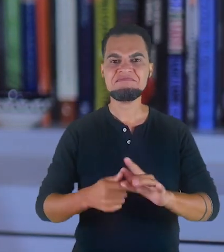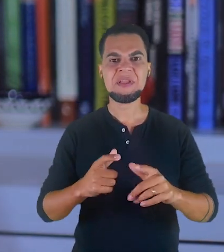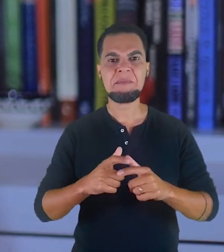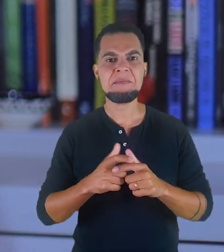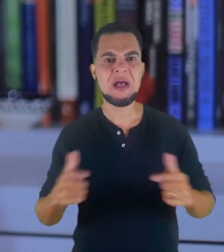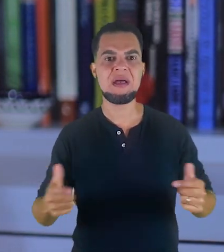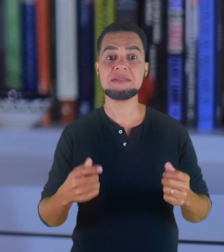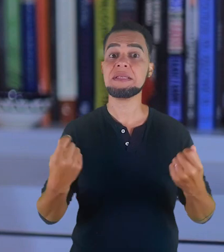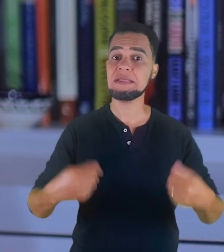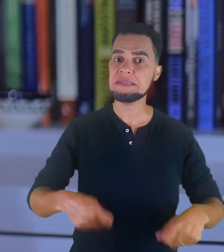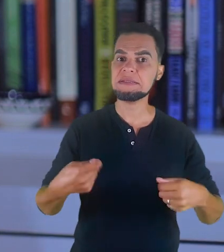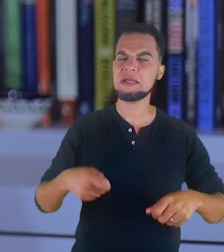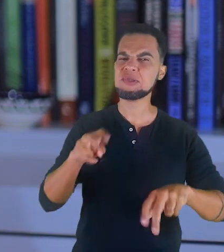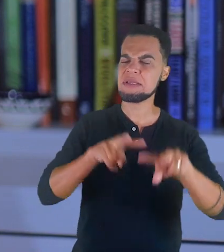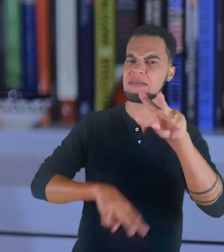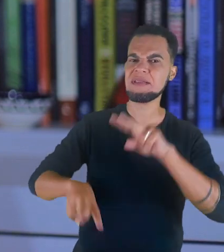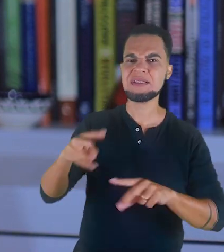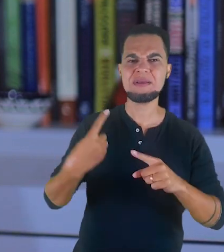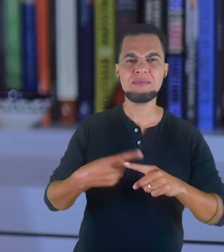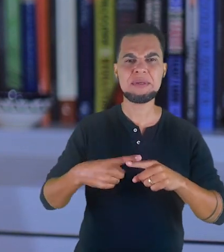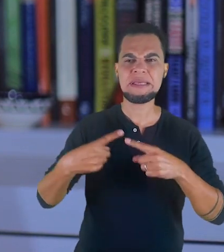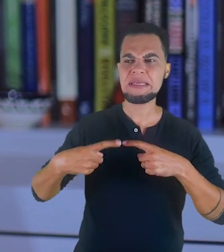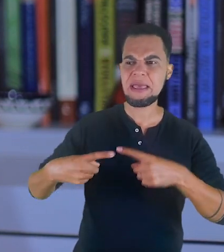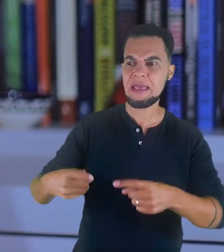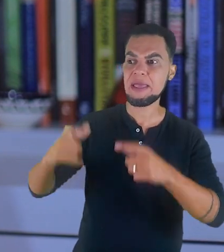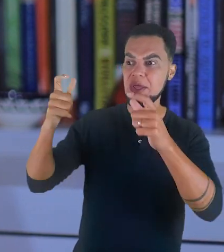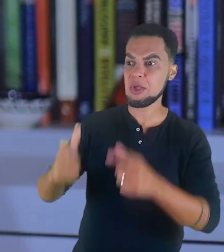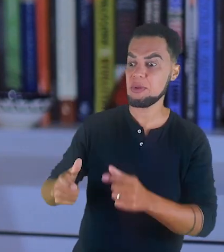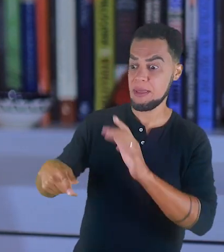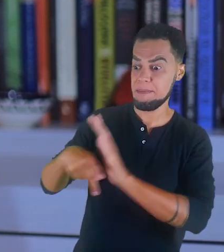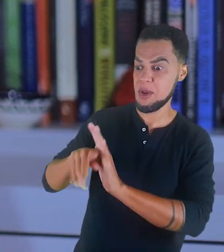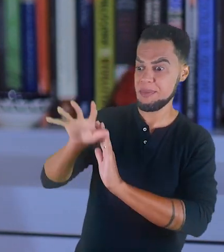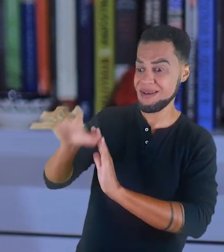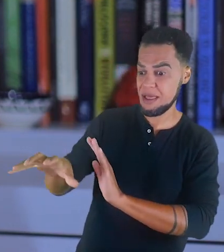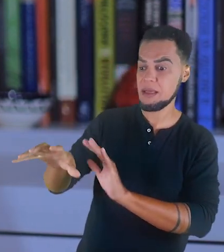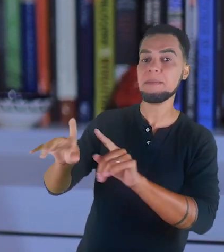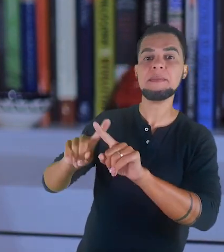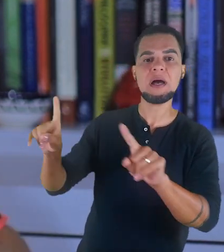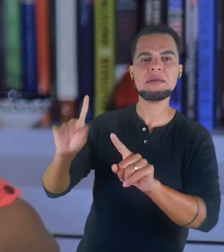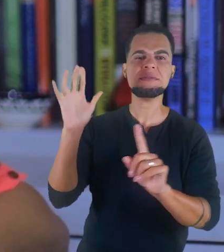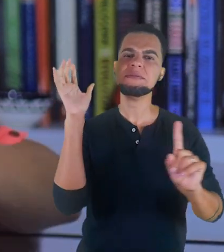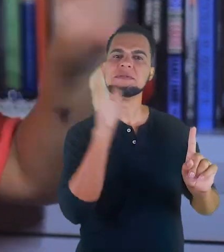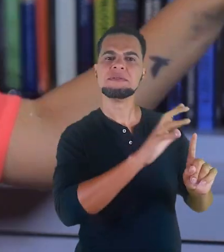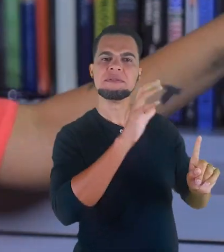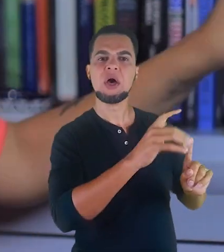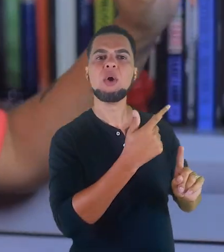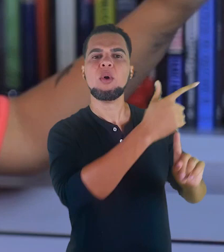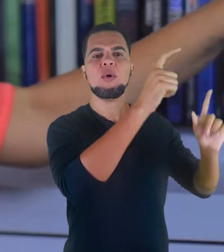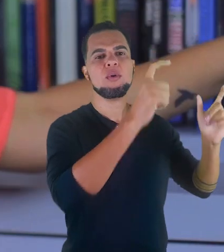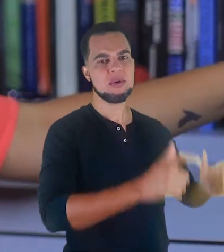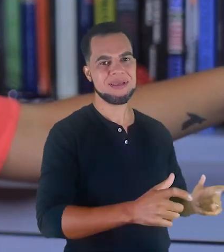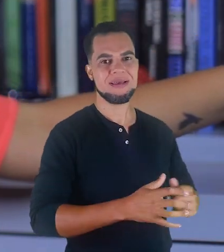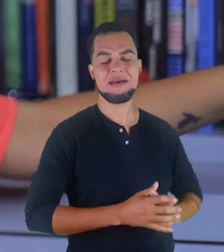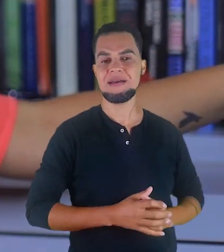the need for analysis because wars happening in specific places also cause pressure on other different places.